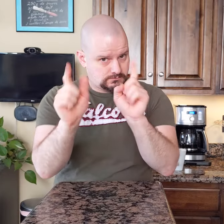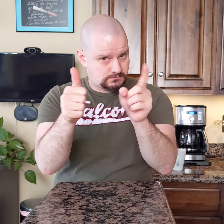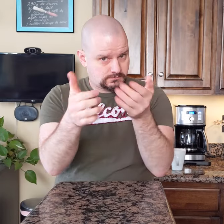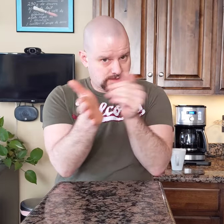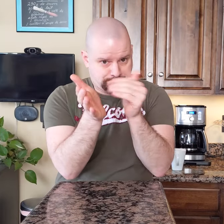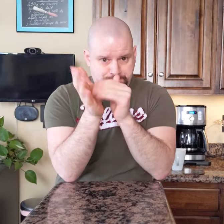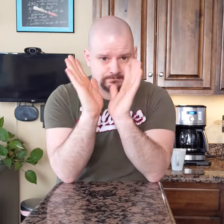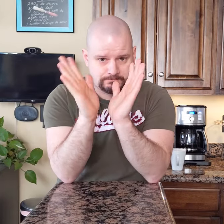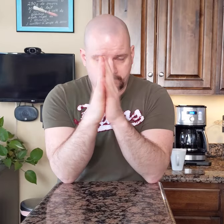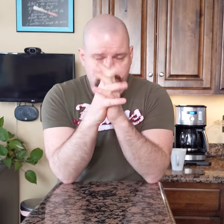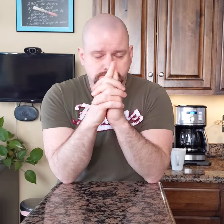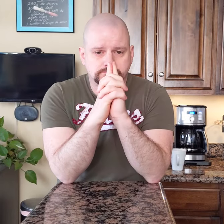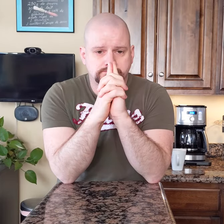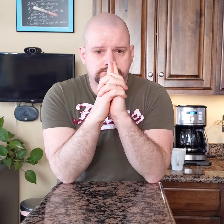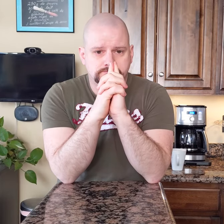Again...